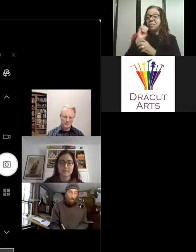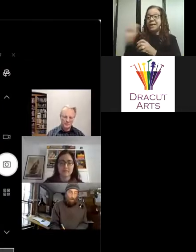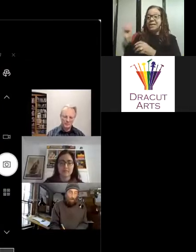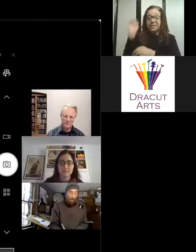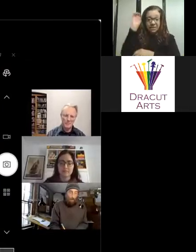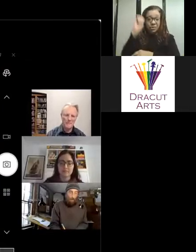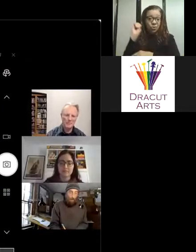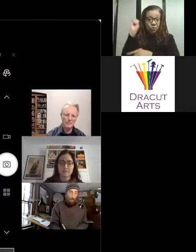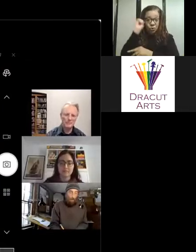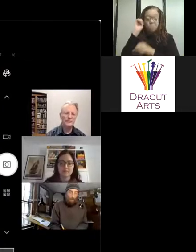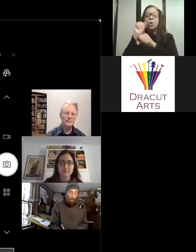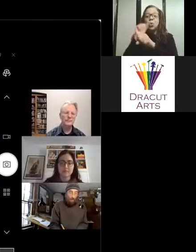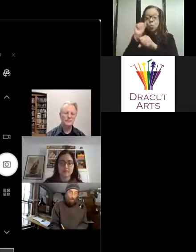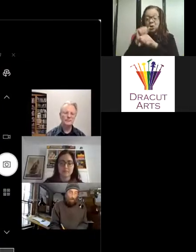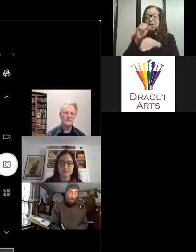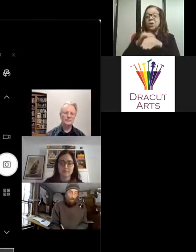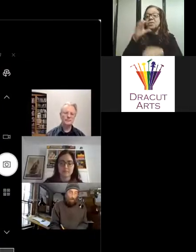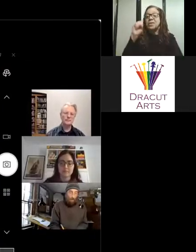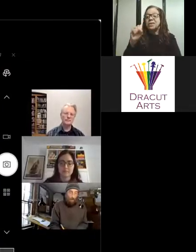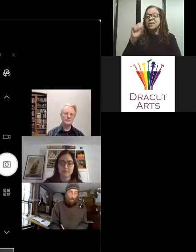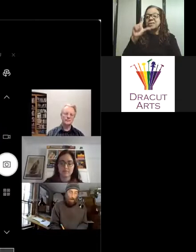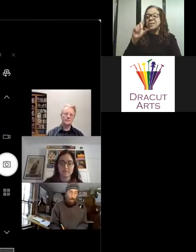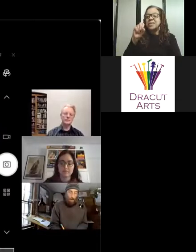Slovakia book that Lillie mentioned at the beginning there-- um,